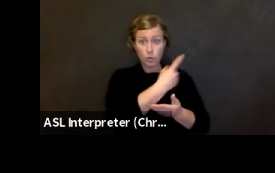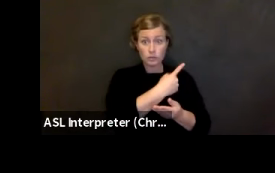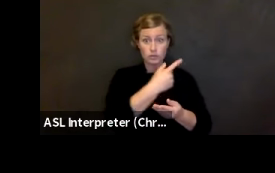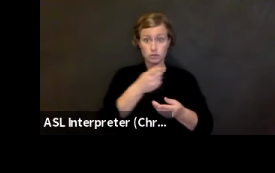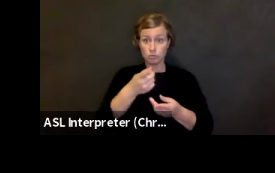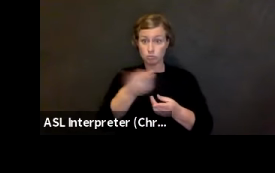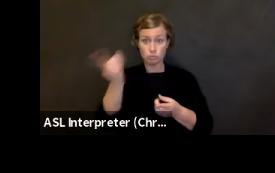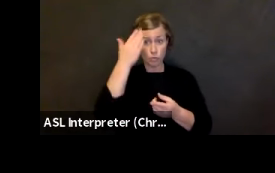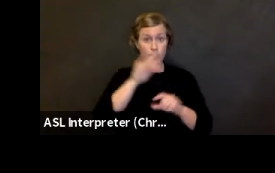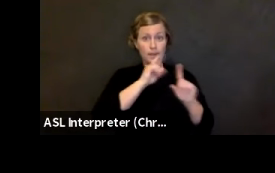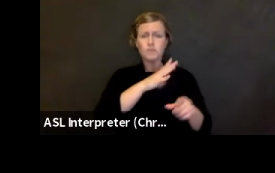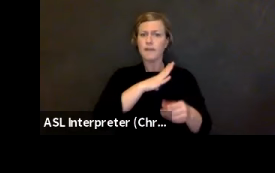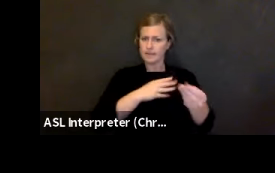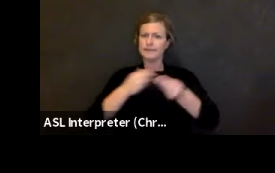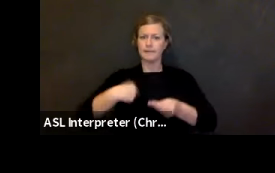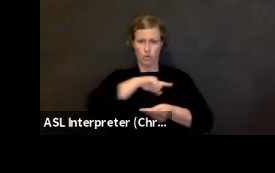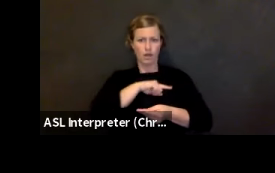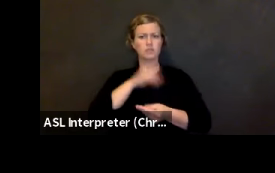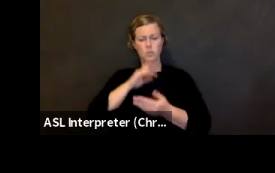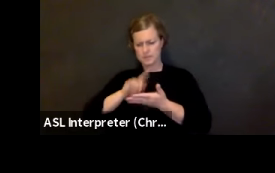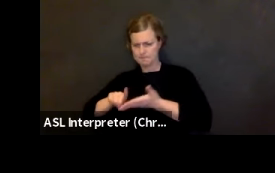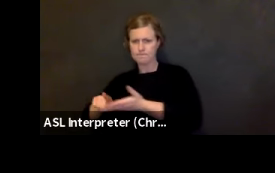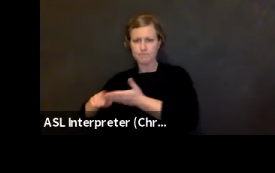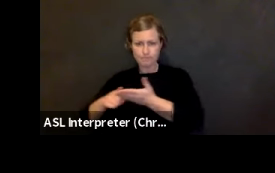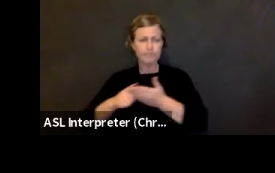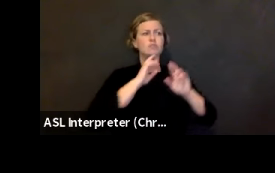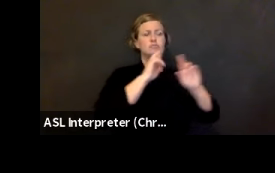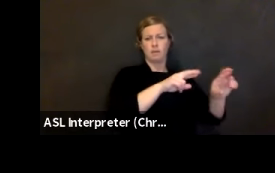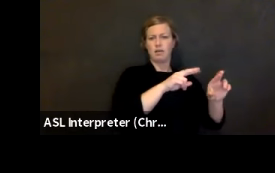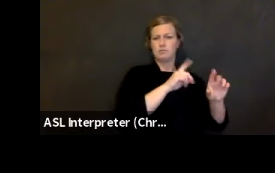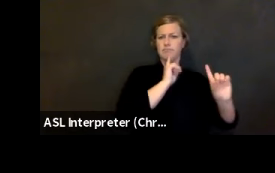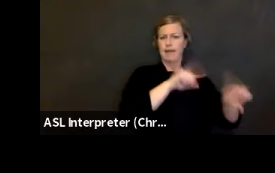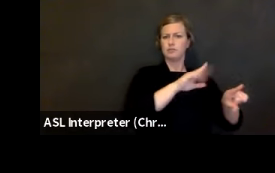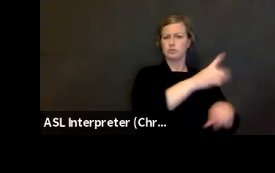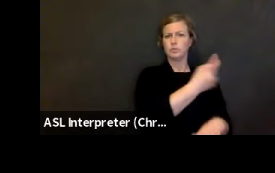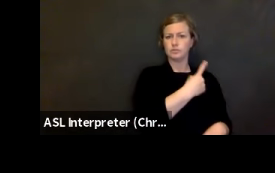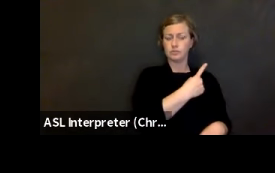back. That's why it's important to take notes so that we know if a legislator has a question we can make